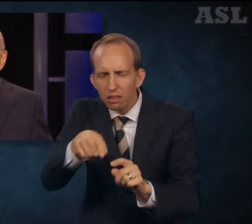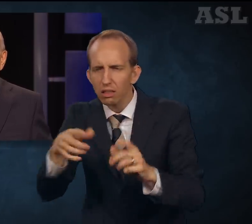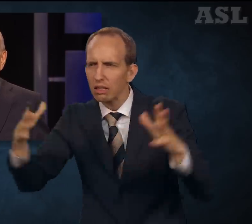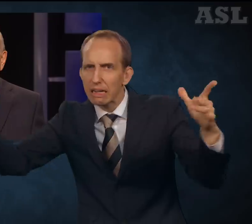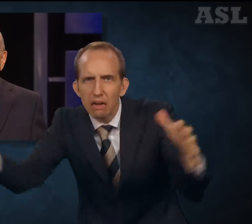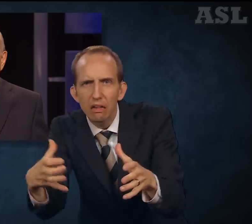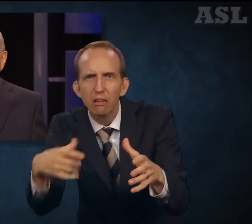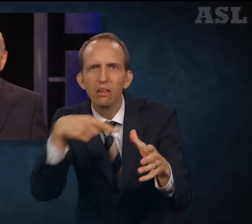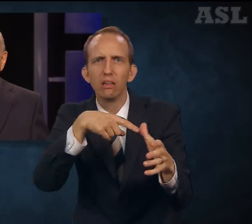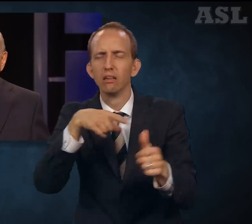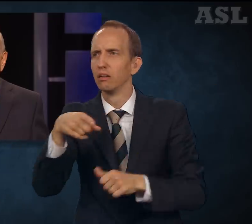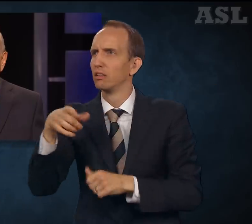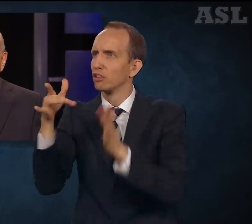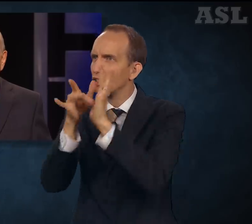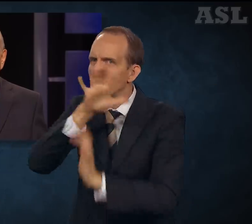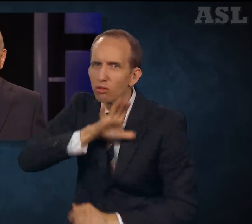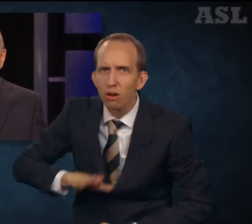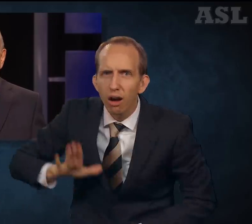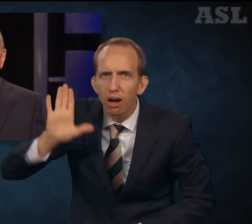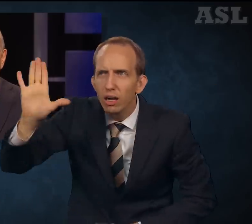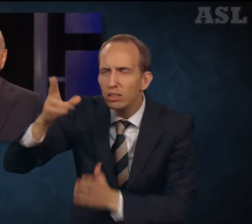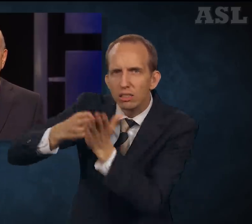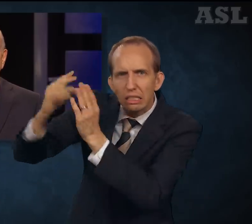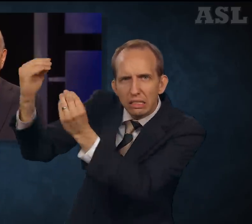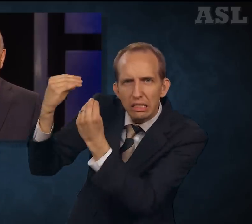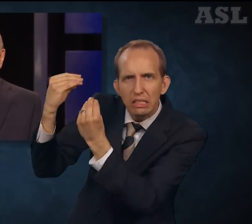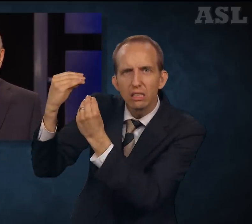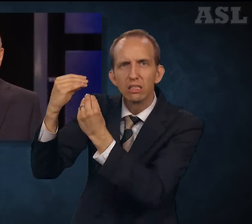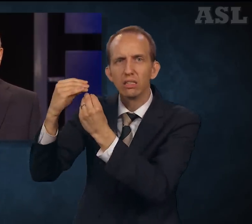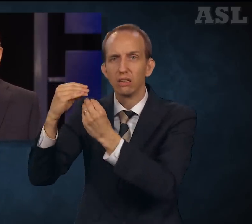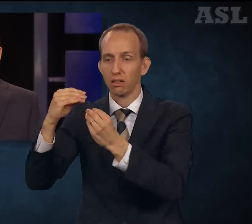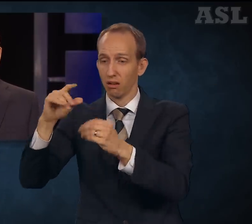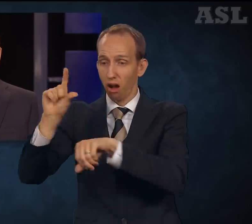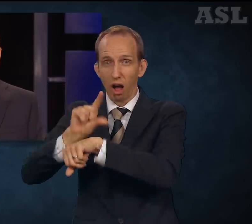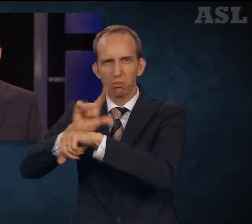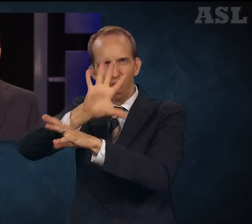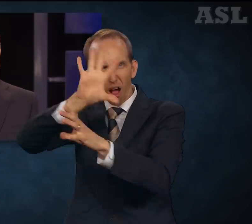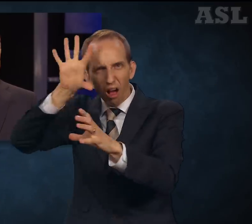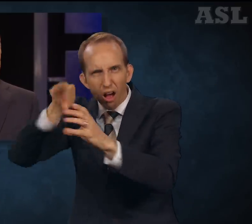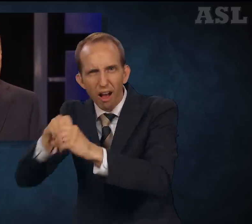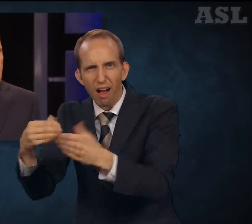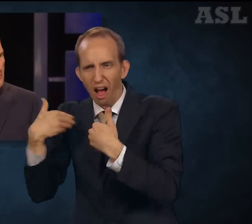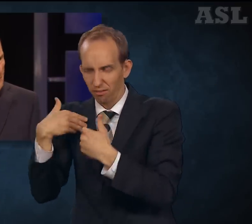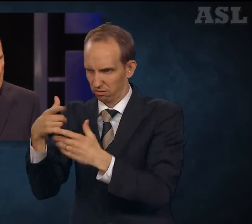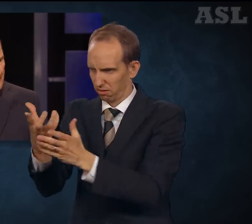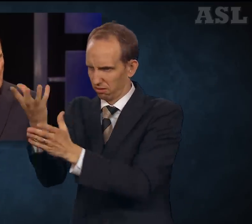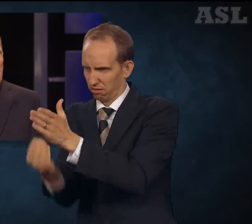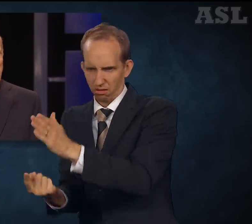THE GATHERING, TRUTHS ABOUT